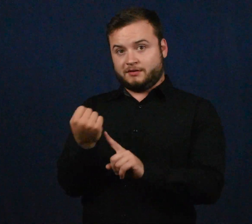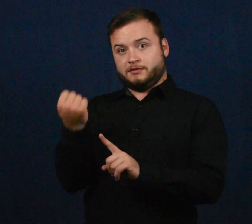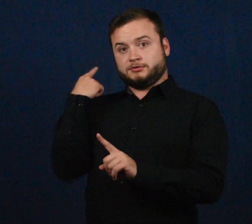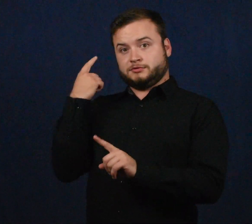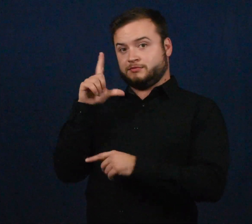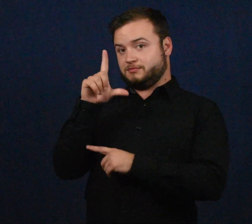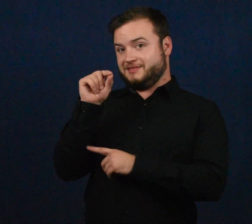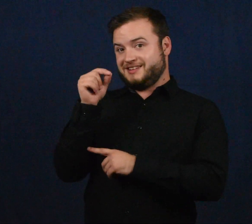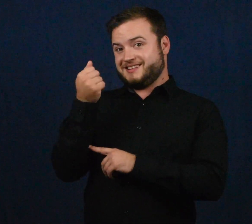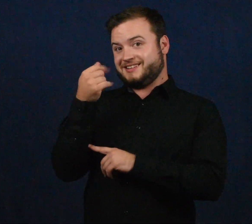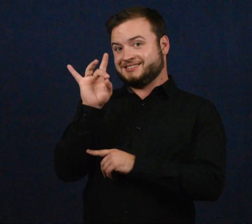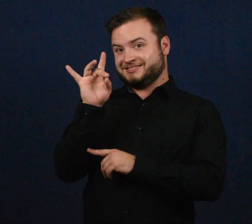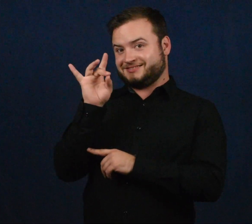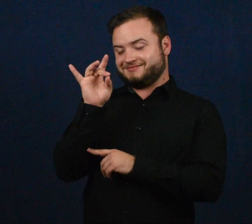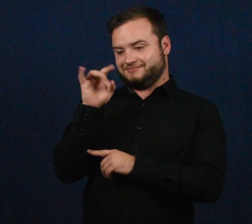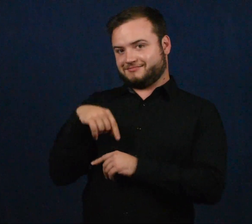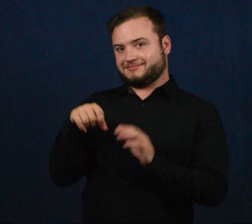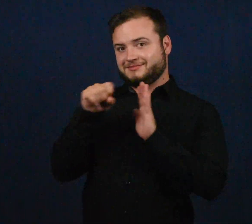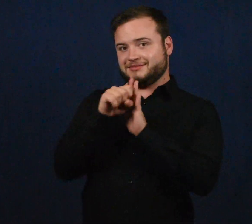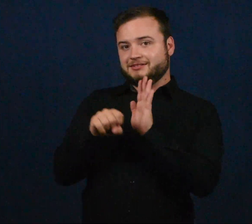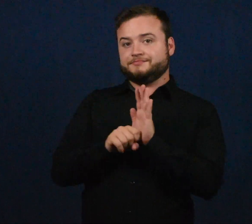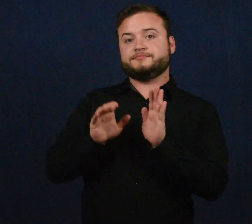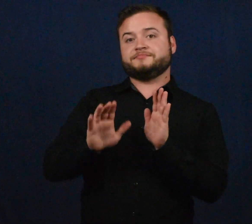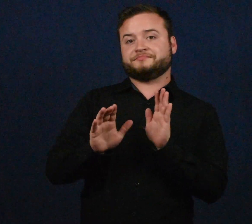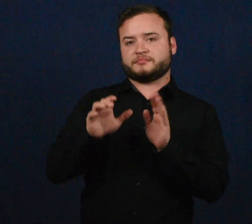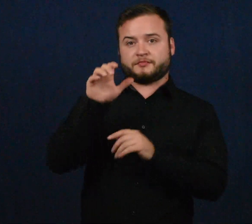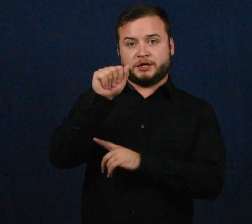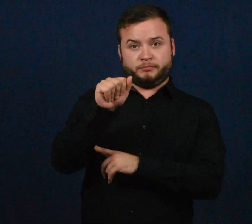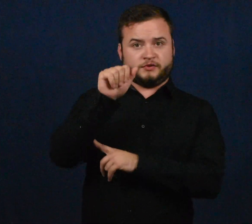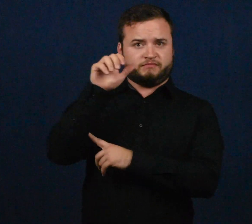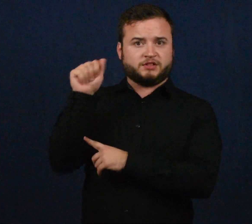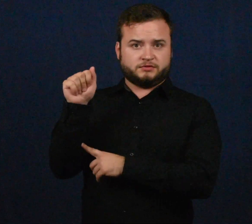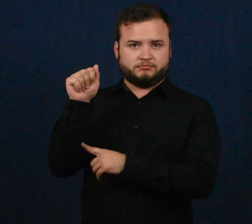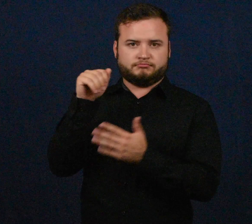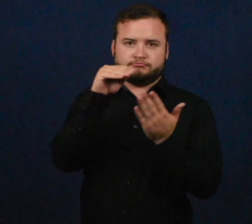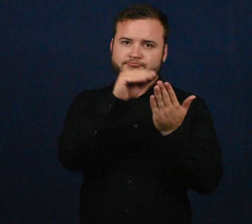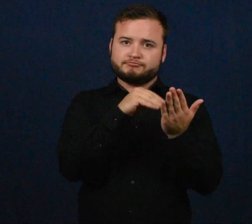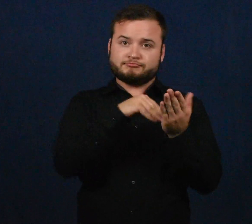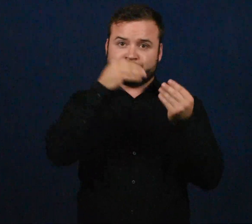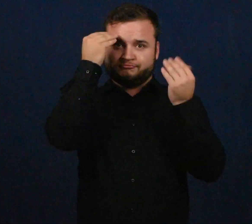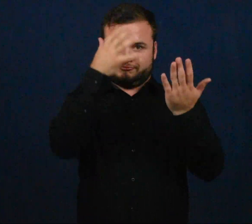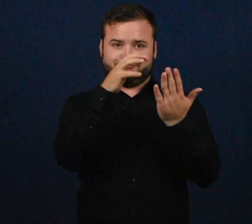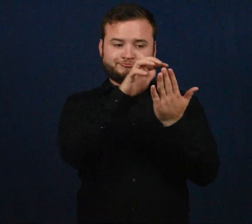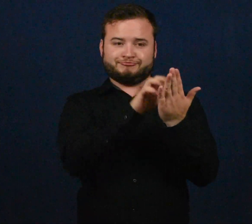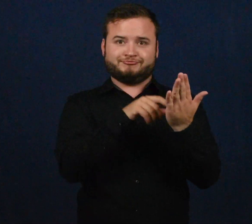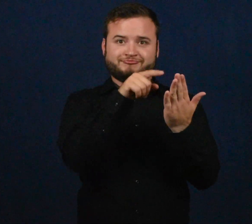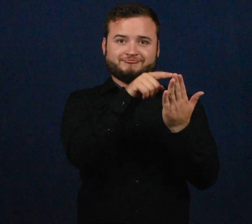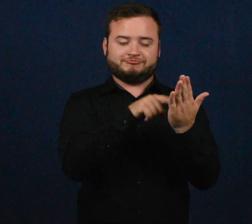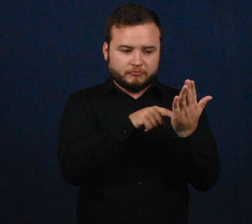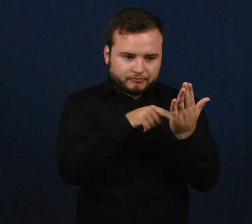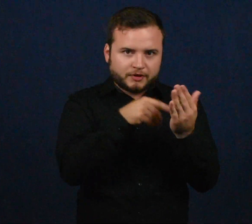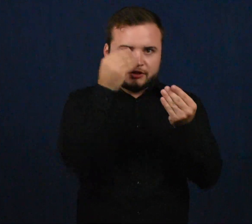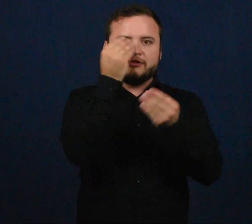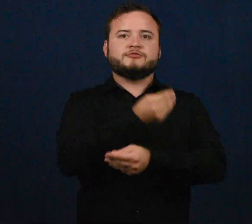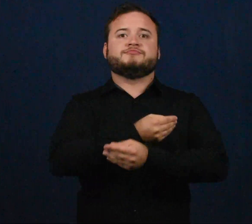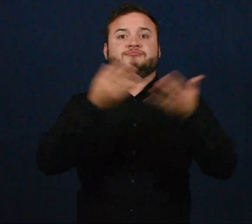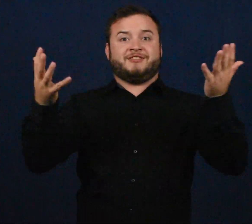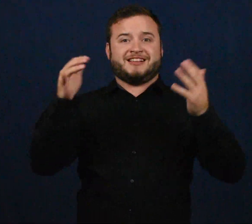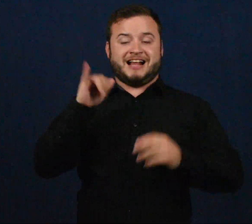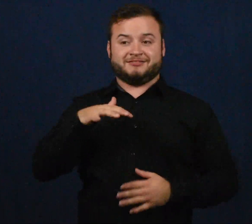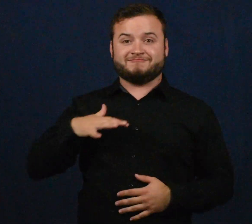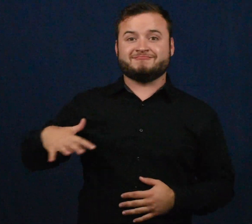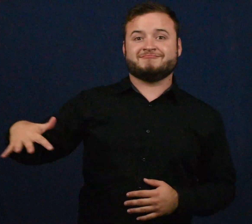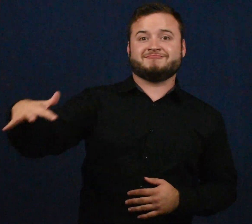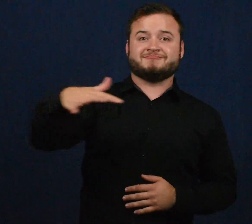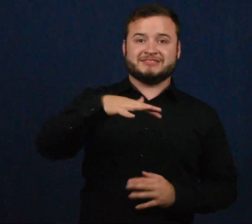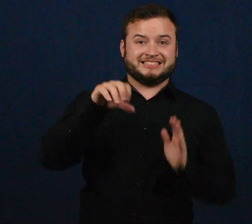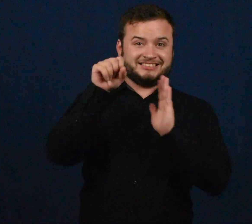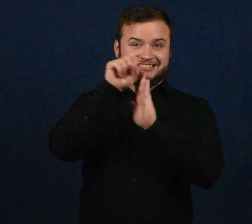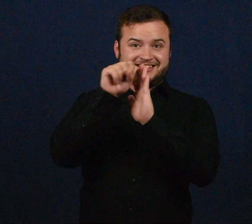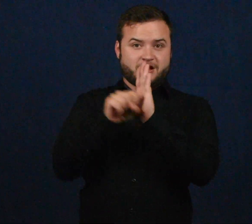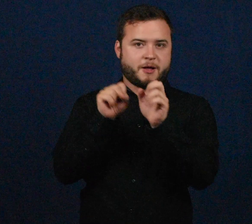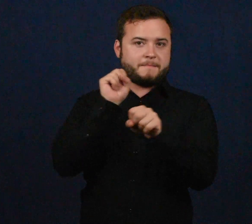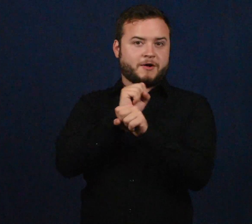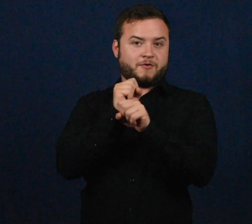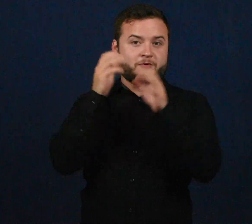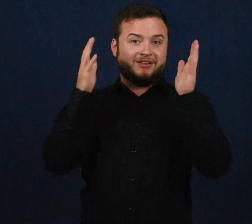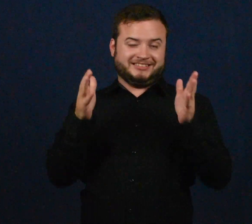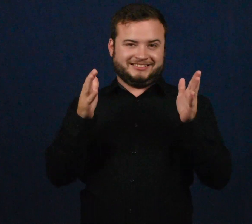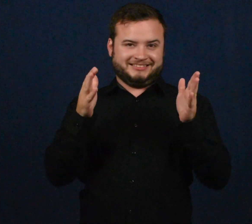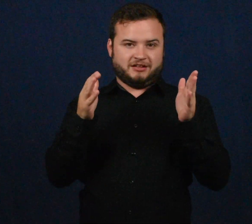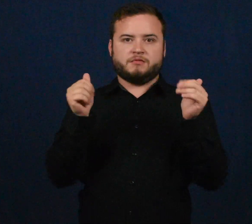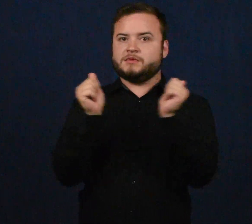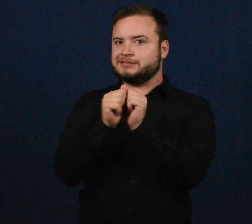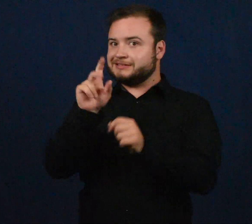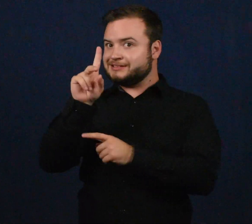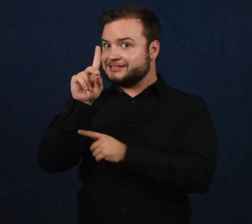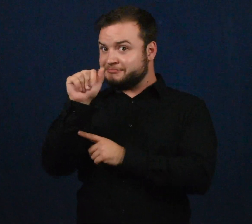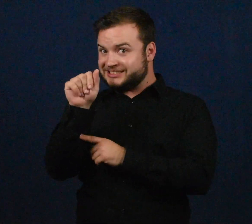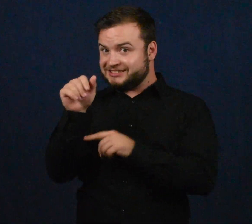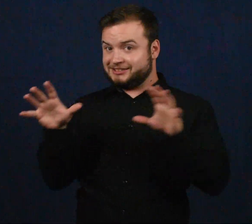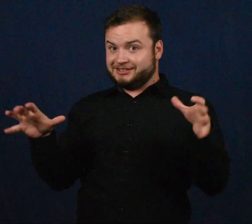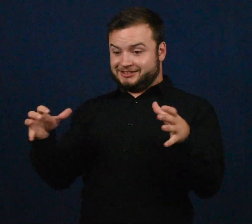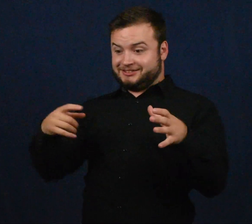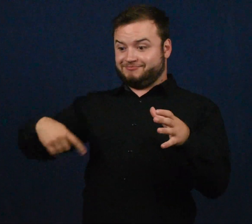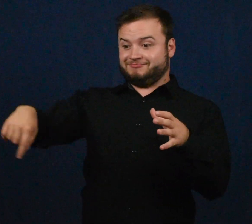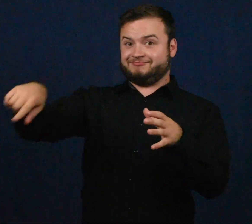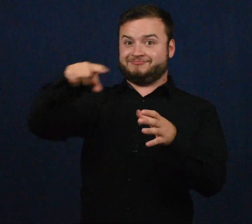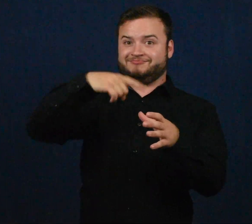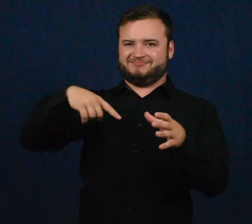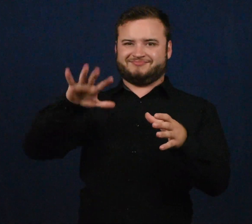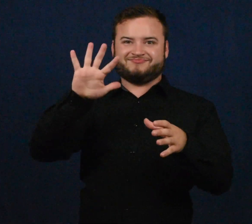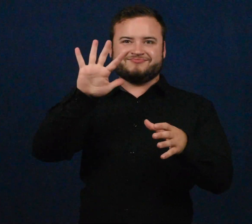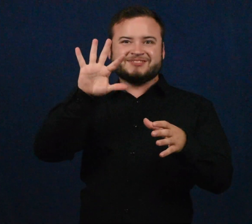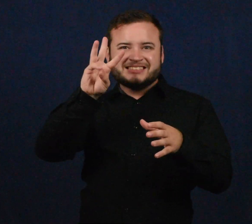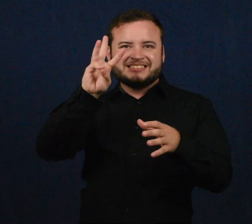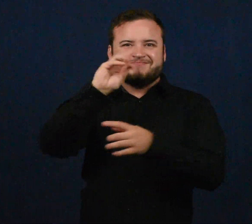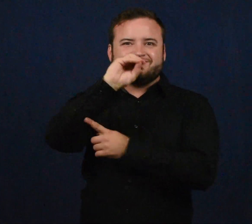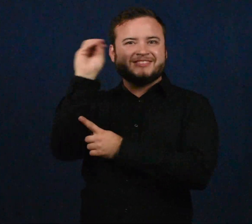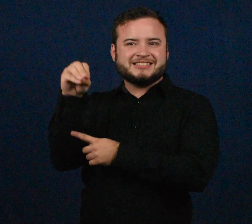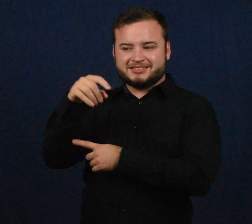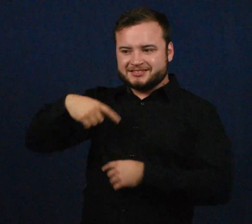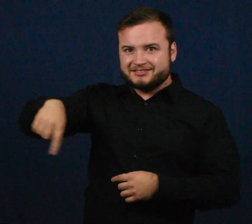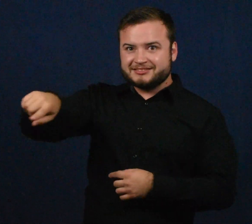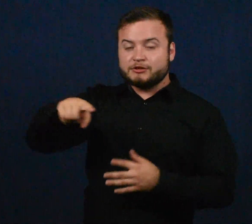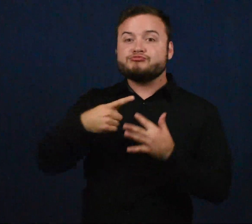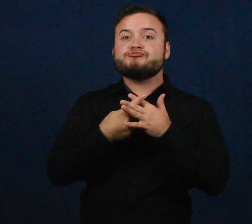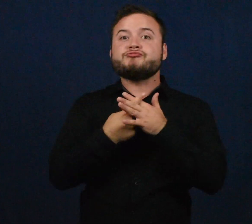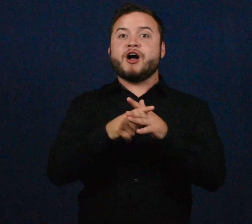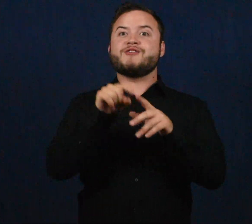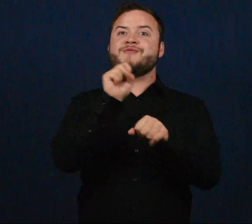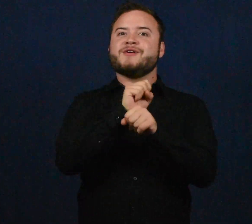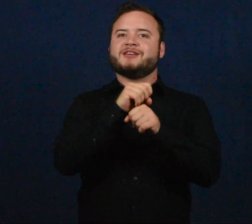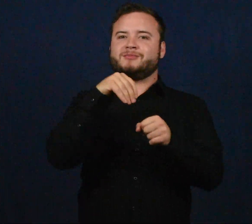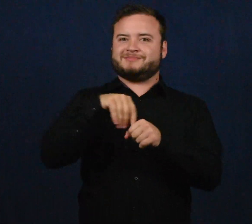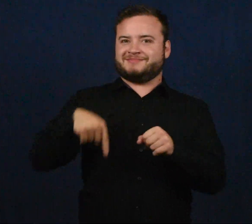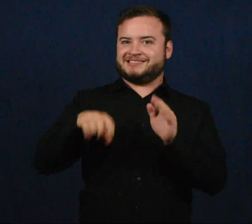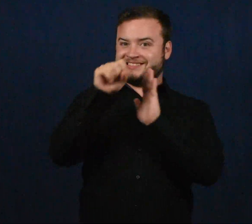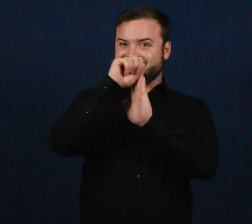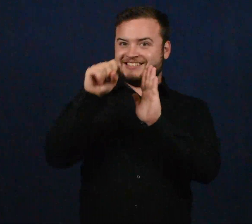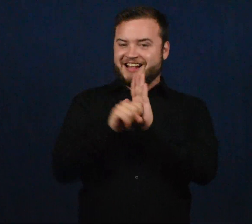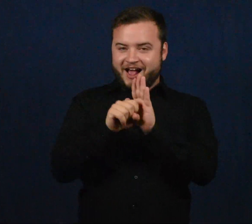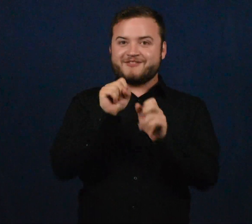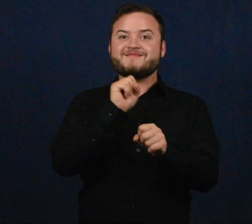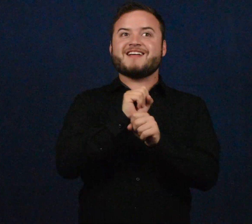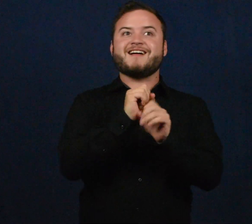In 2018, the state’s Affirmative Action report reported that 56% of state employees with disabilities